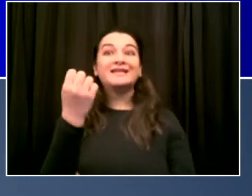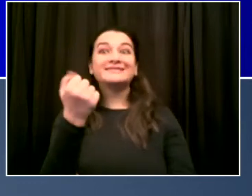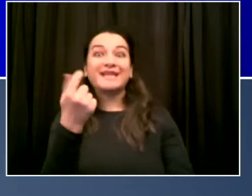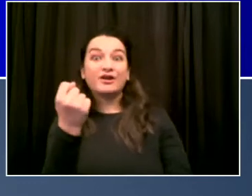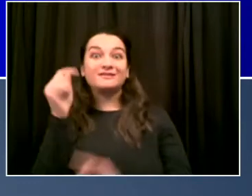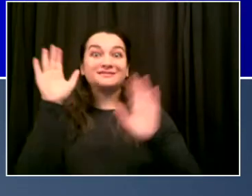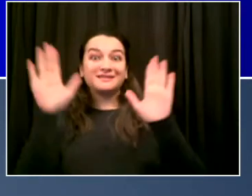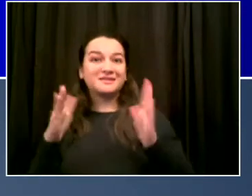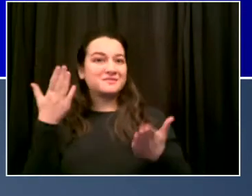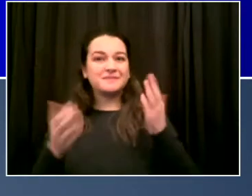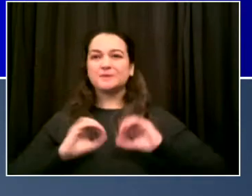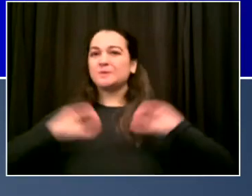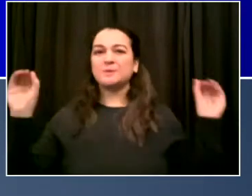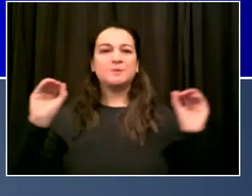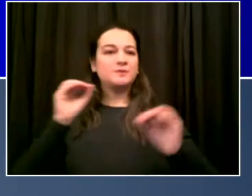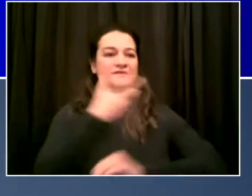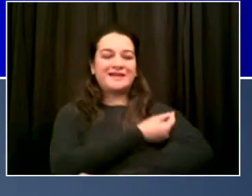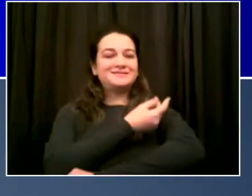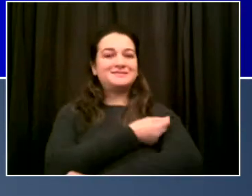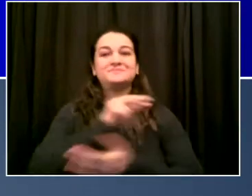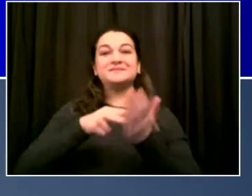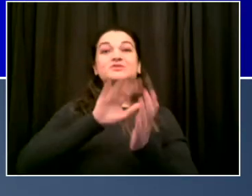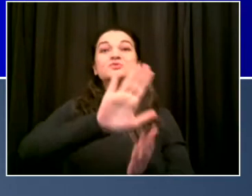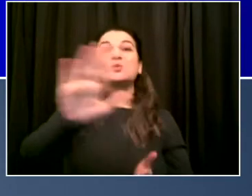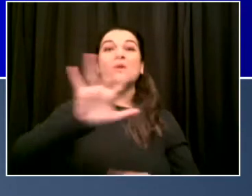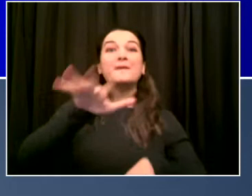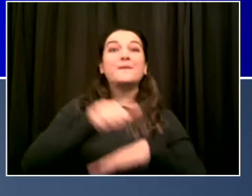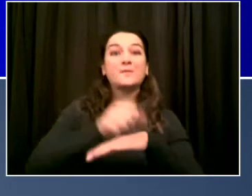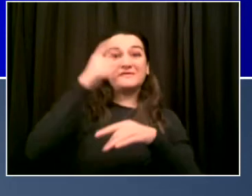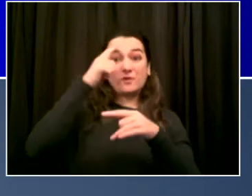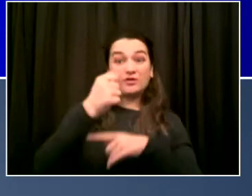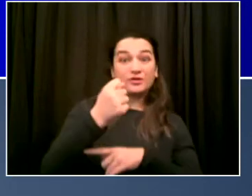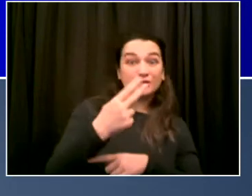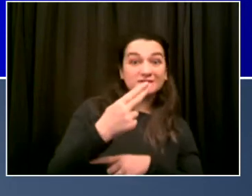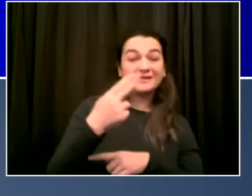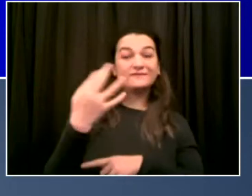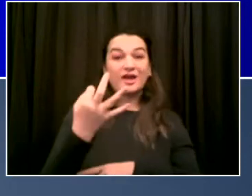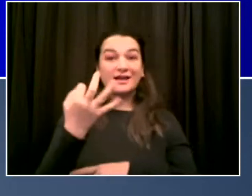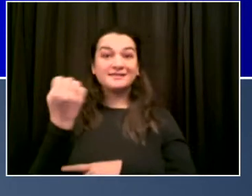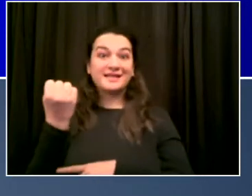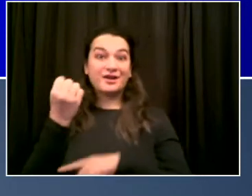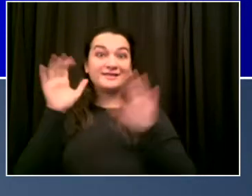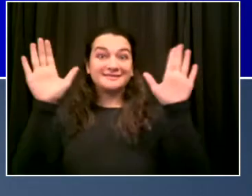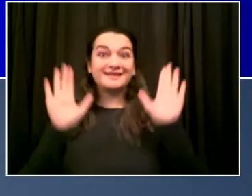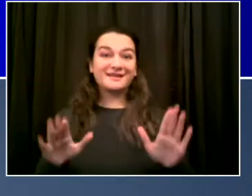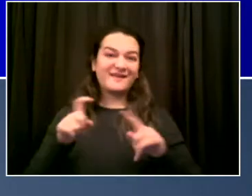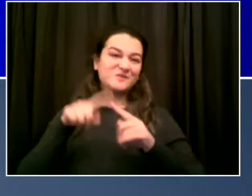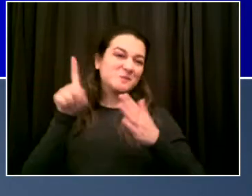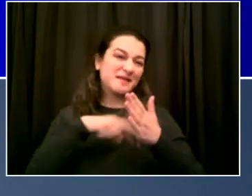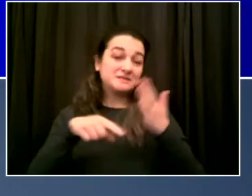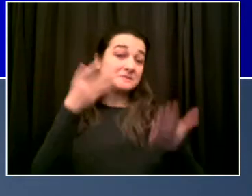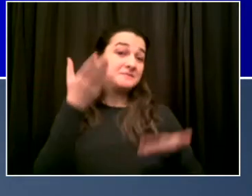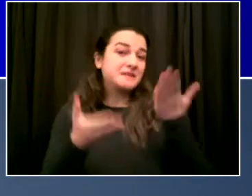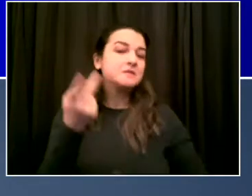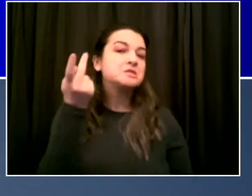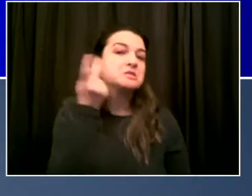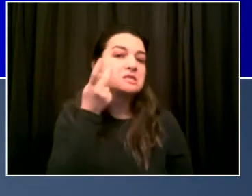WEEK AT A LOT OF OUR SITES. WE WILL NOT GETT ON N HTE CURRENT SCHEDULE,